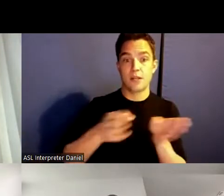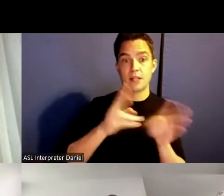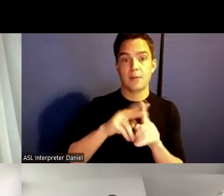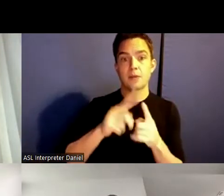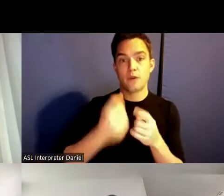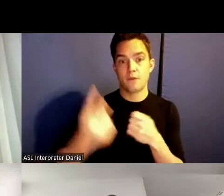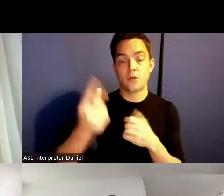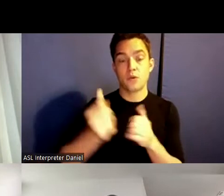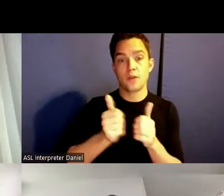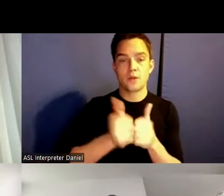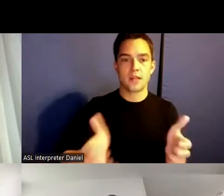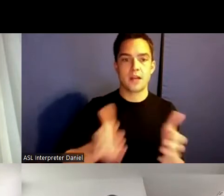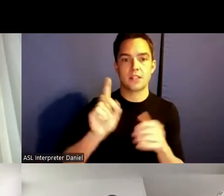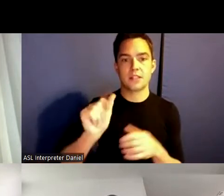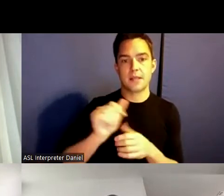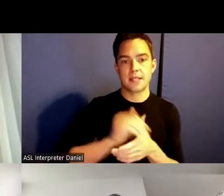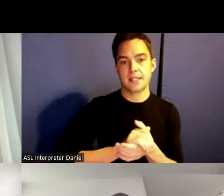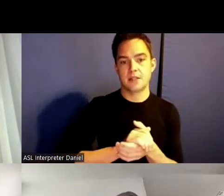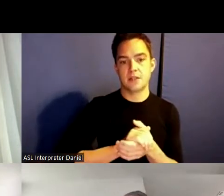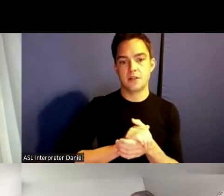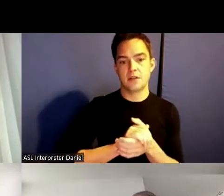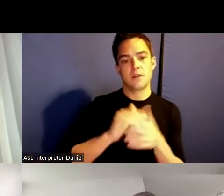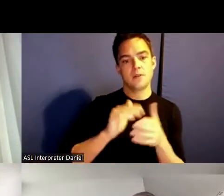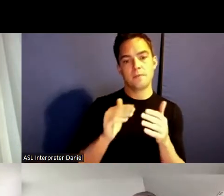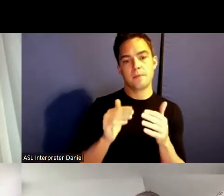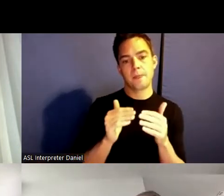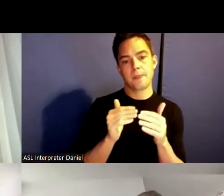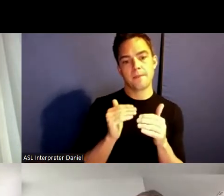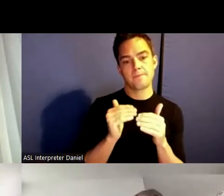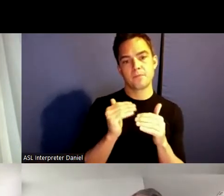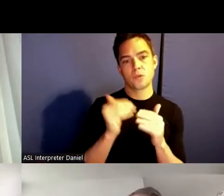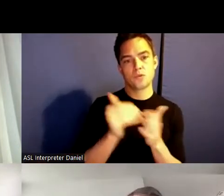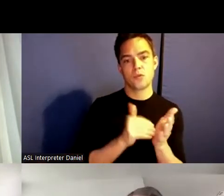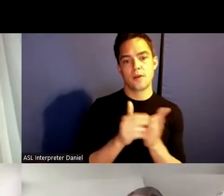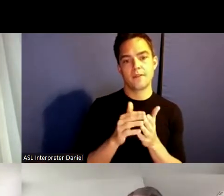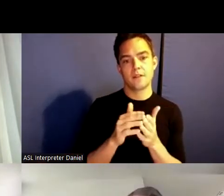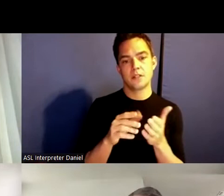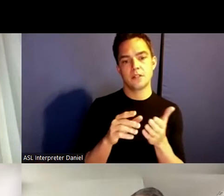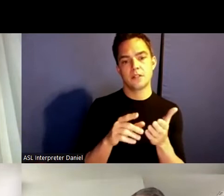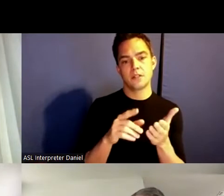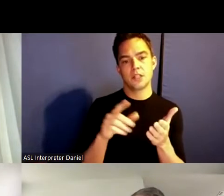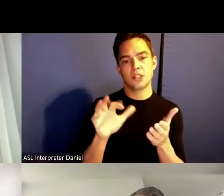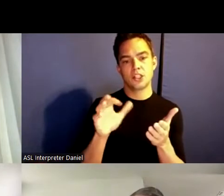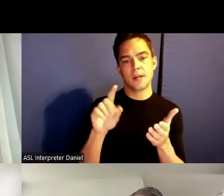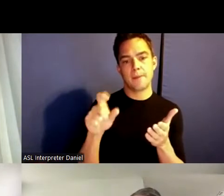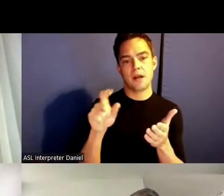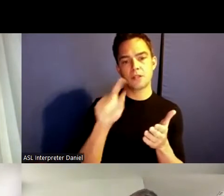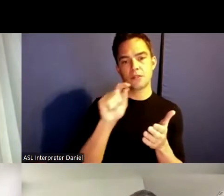without disabilities. Too often, it's become a checkbox exercise, without in depth discussions and